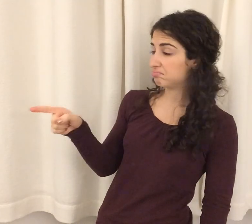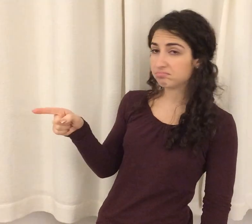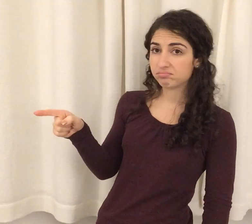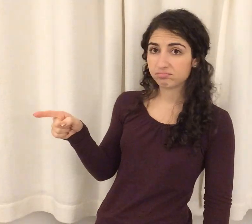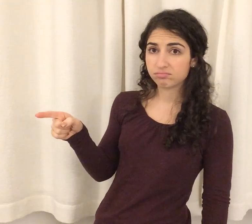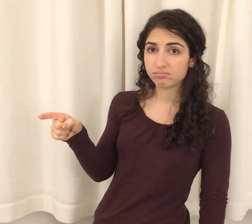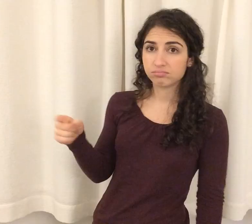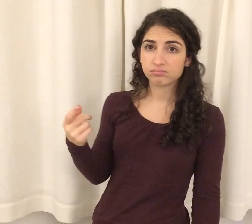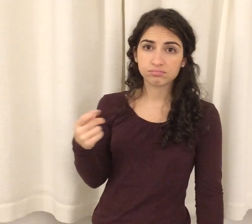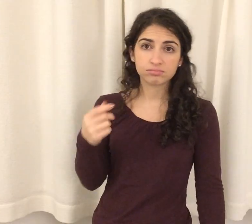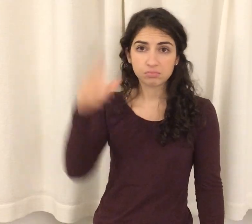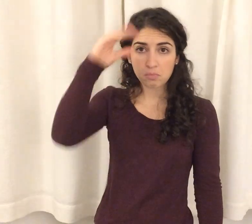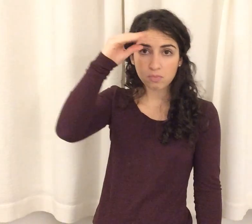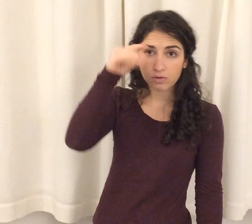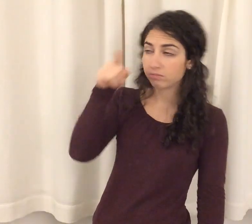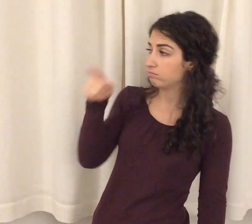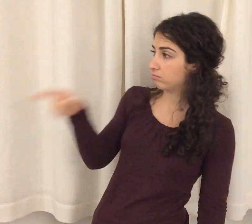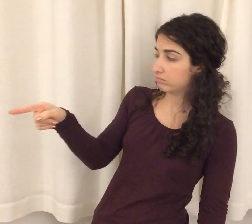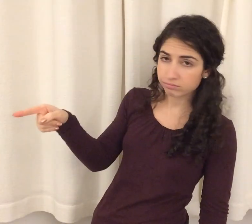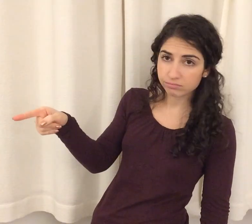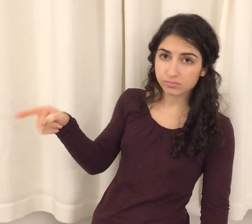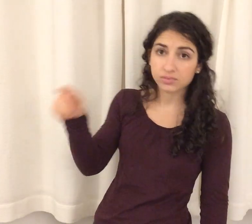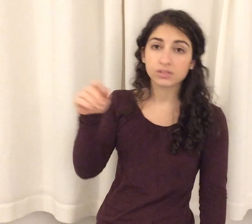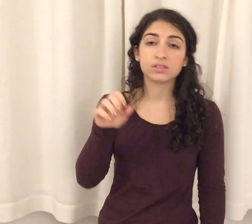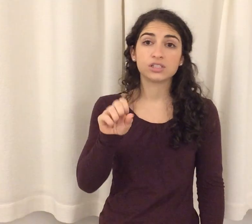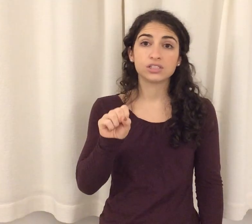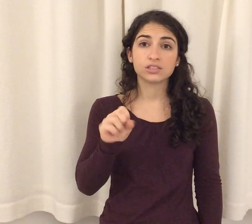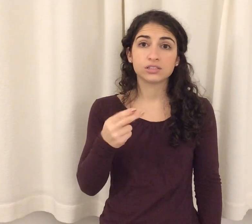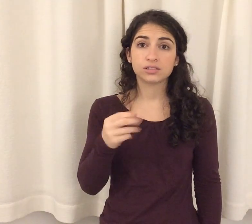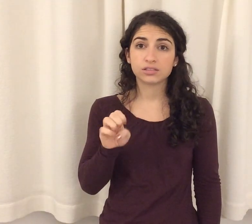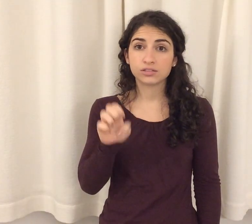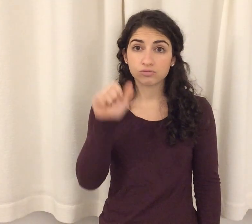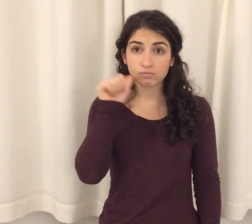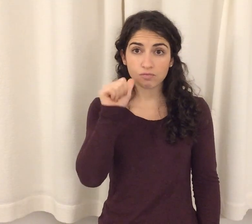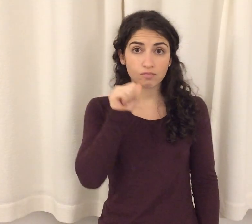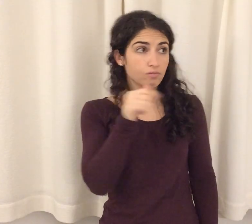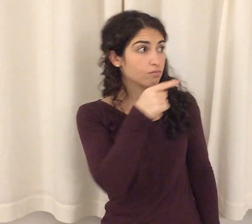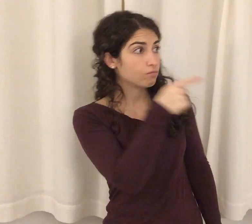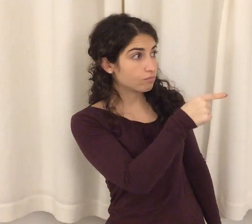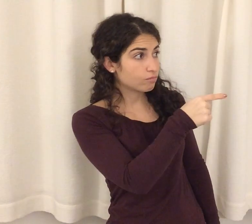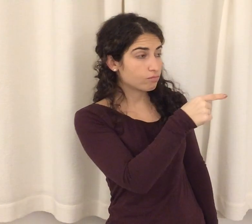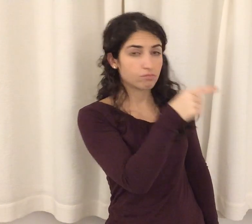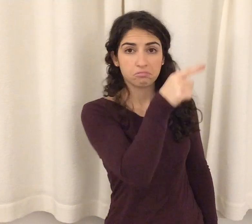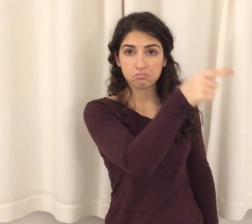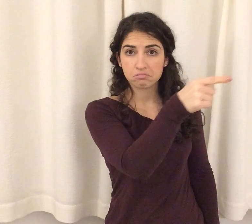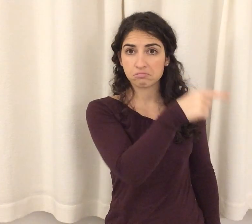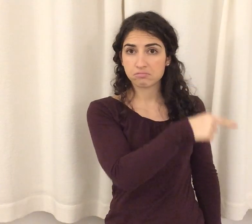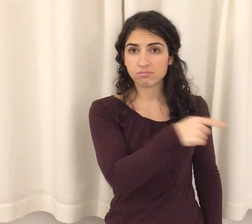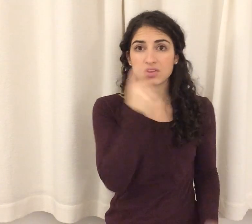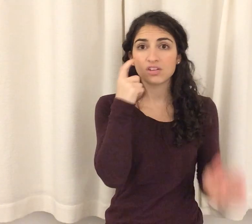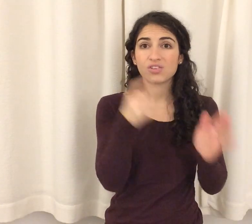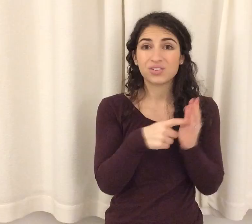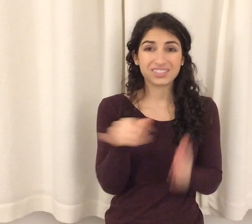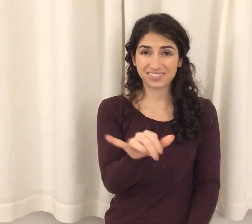"He" - point over there, wherever "there" might be a boy. "She", a girl, actually looks the